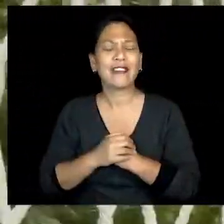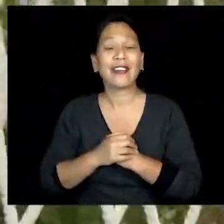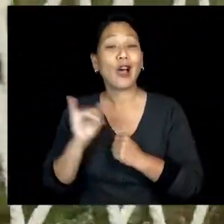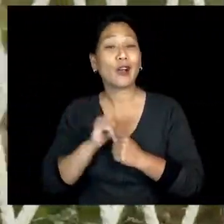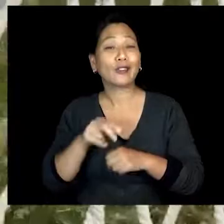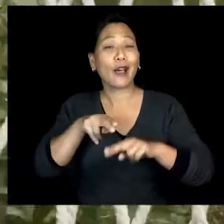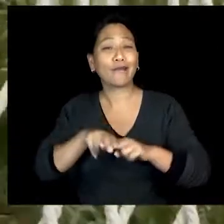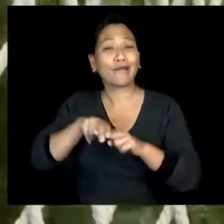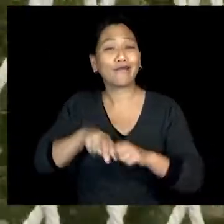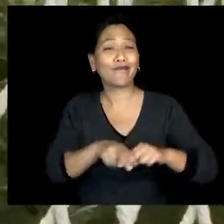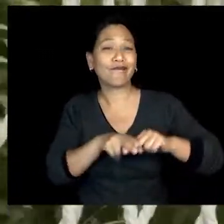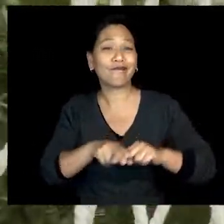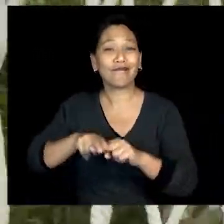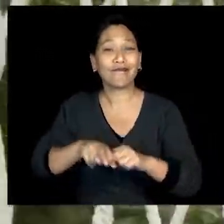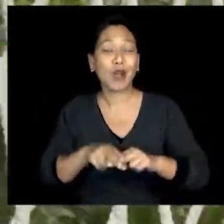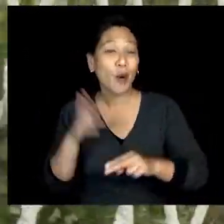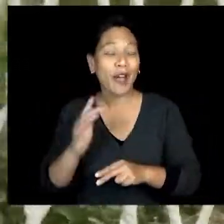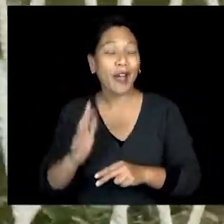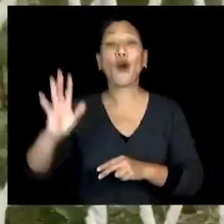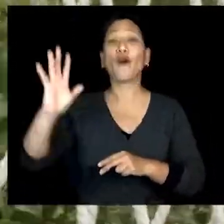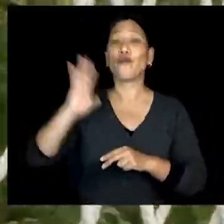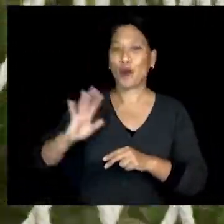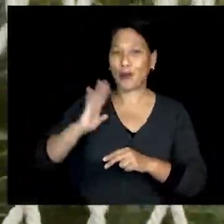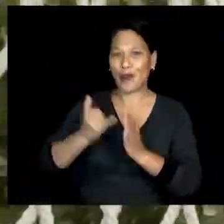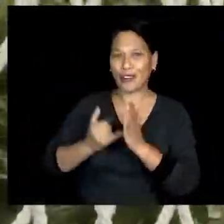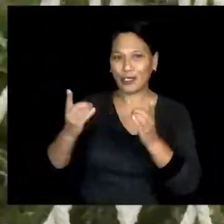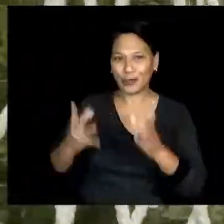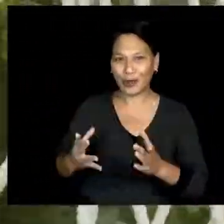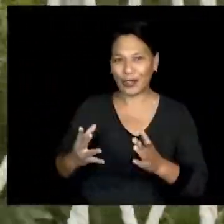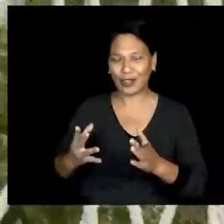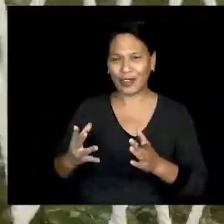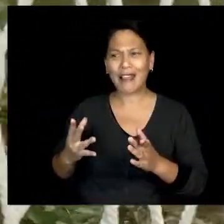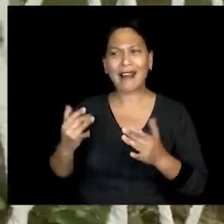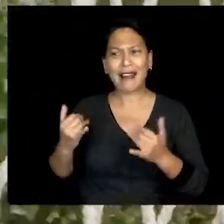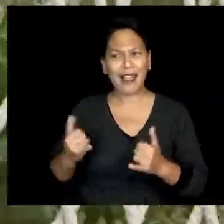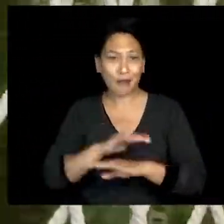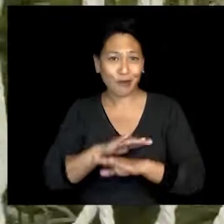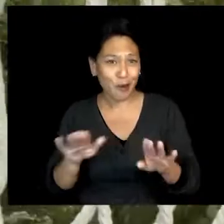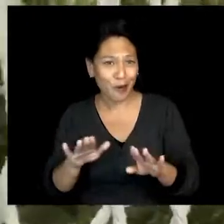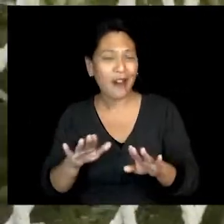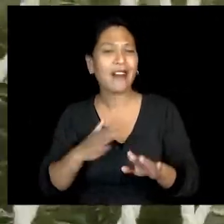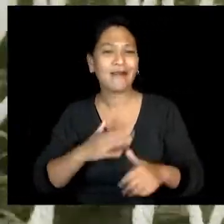and lying in a hammock because yes, I'm the former Artistic Director of GCTC. And now my life is very, very different.